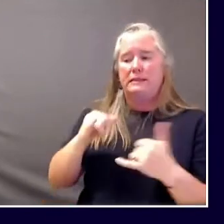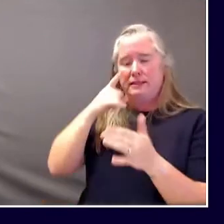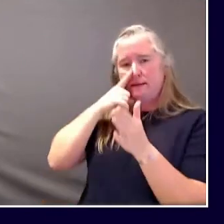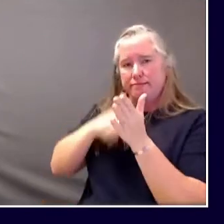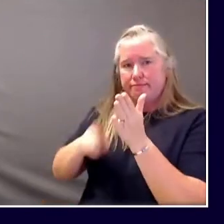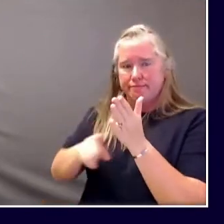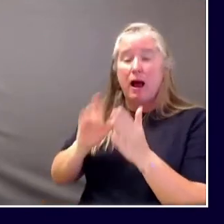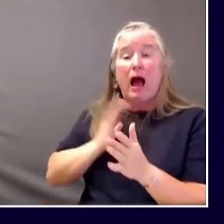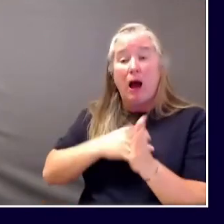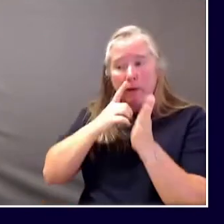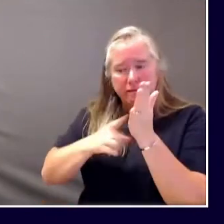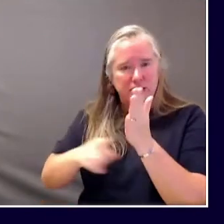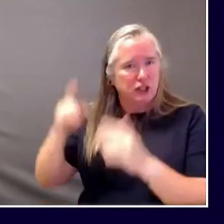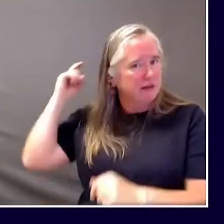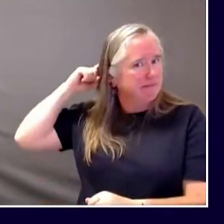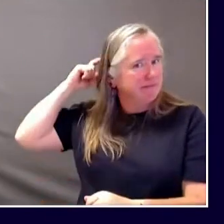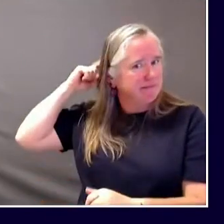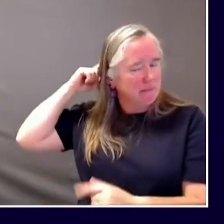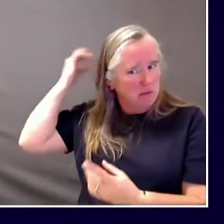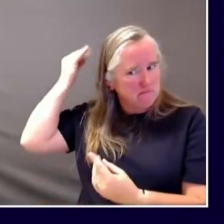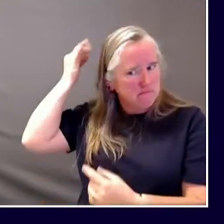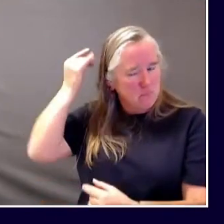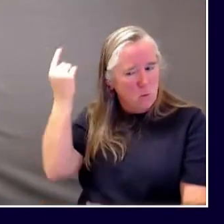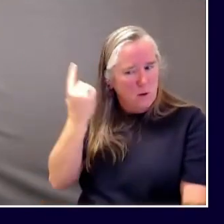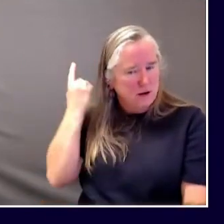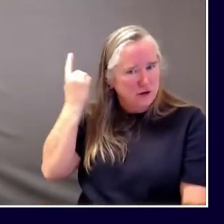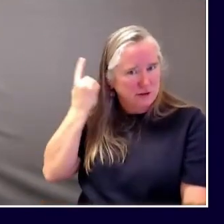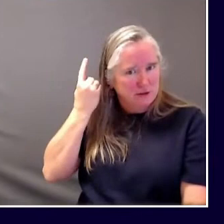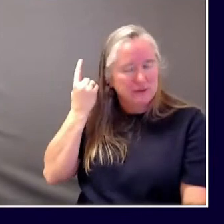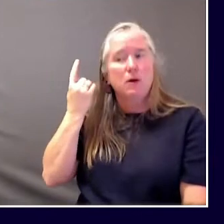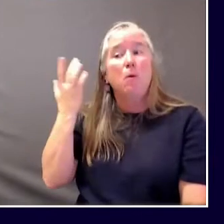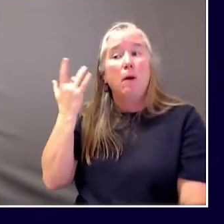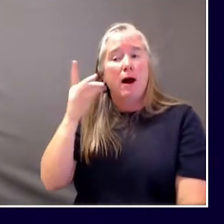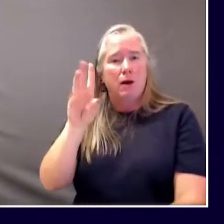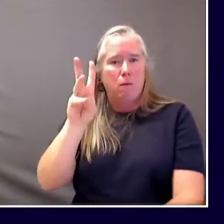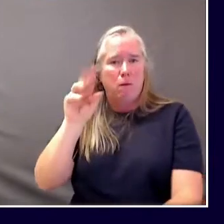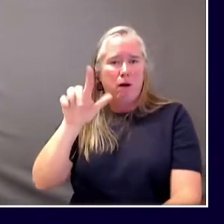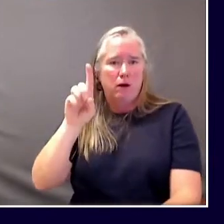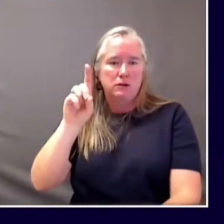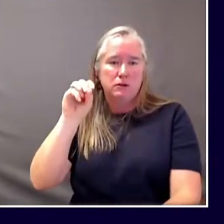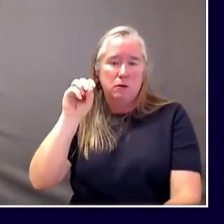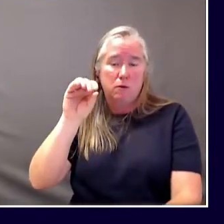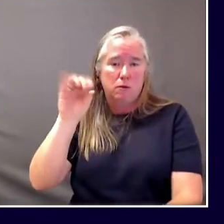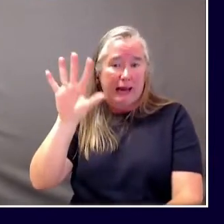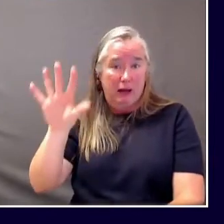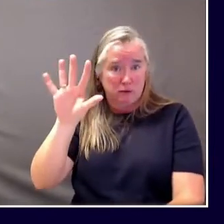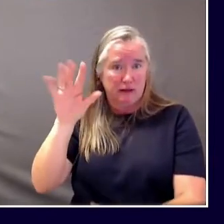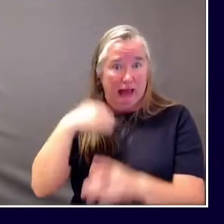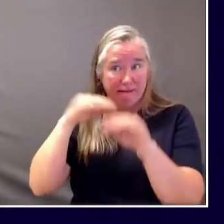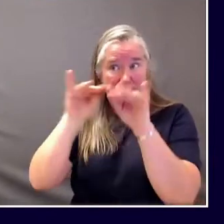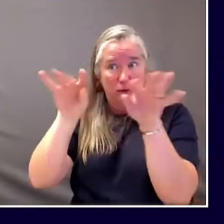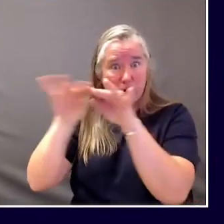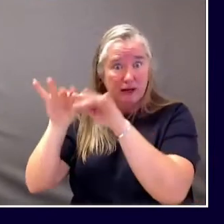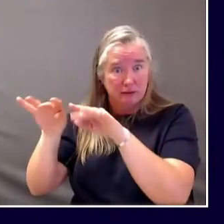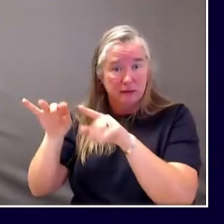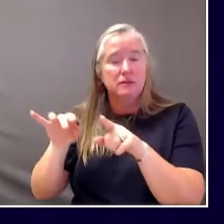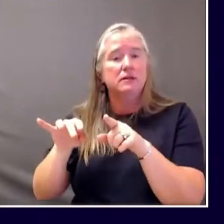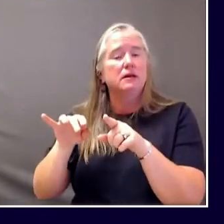for investigators given the obvious outbreaks that are going